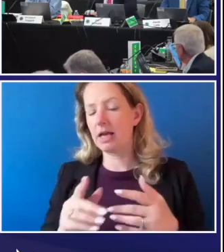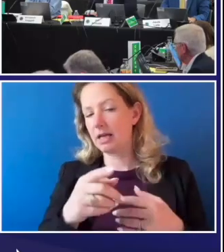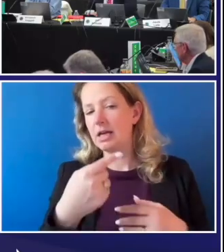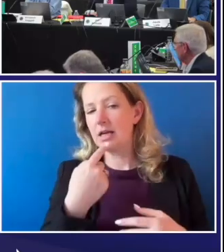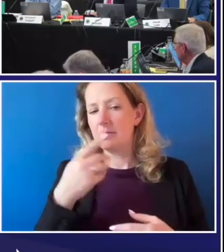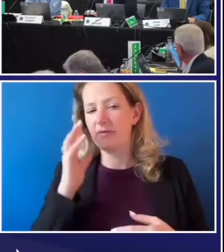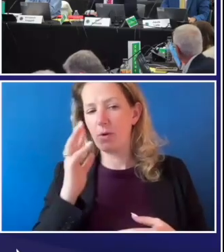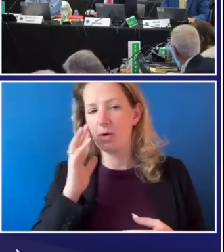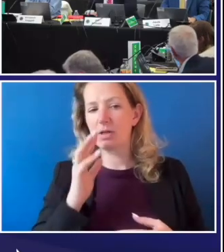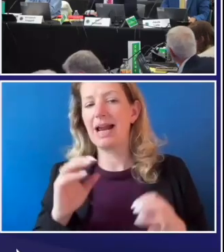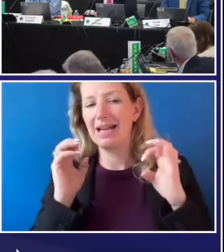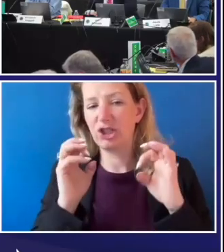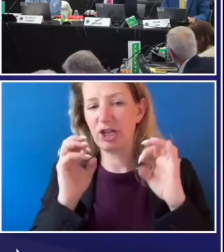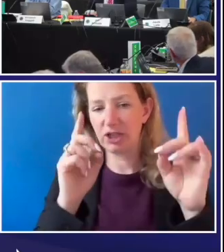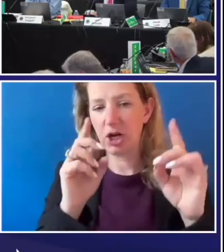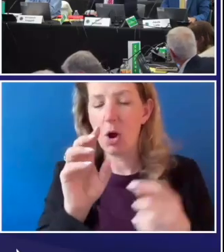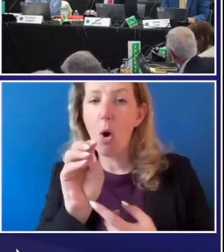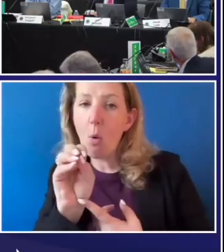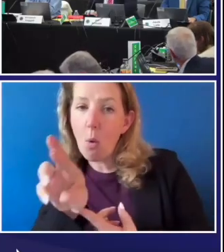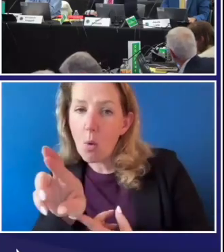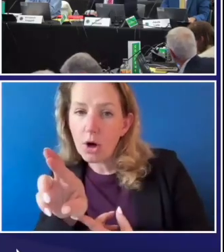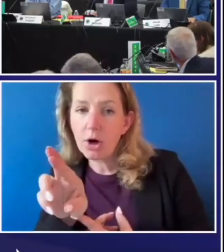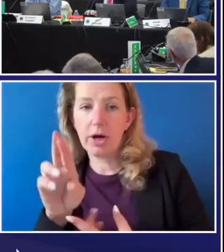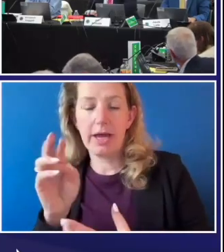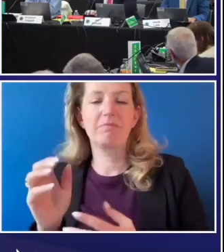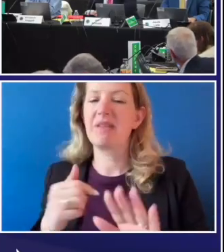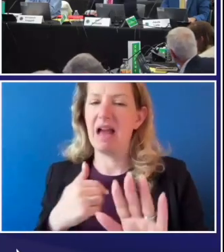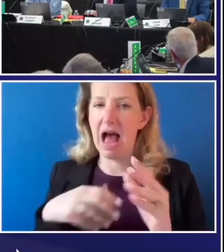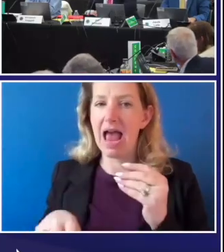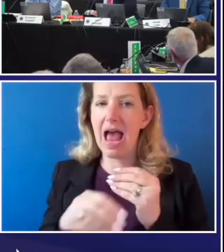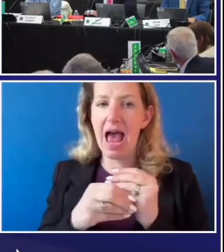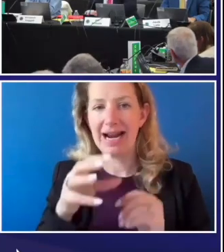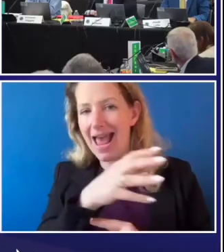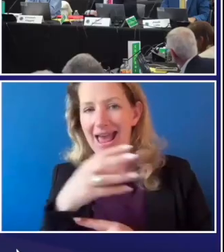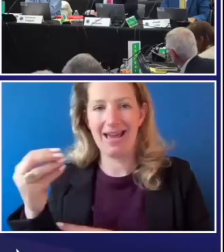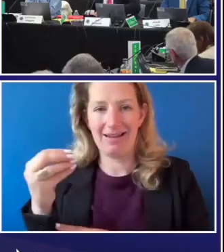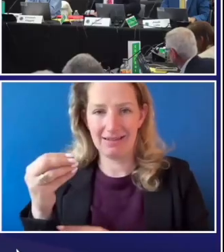added and, and that was actually one of my, my edits, um, overnight.